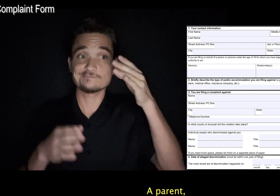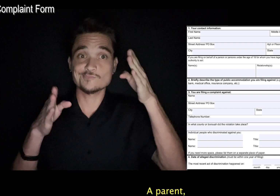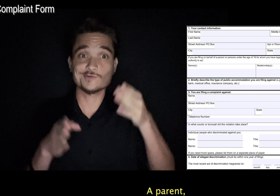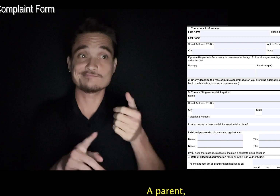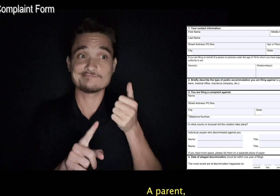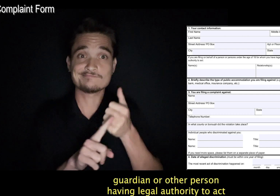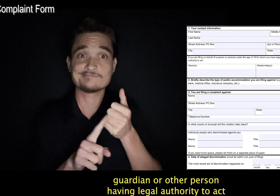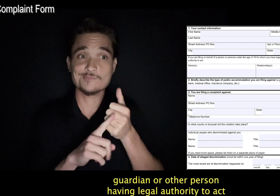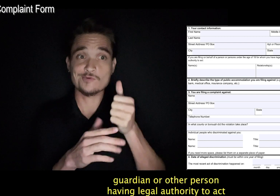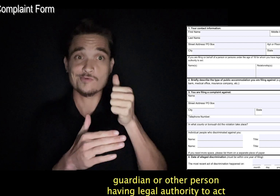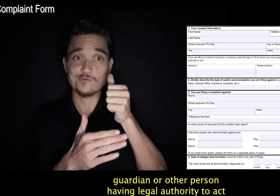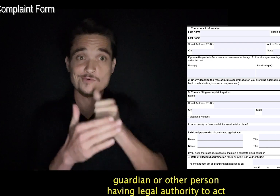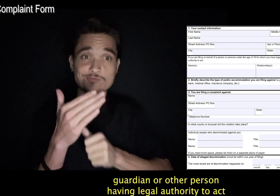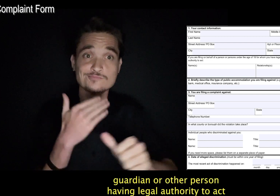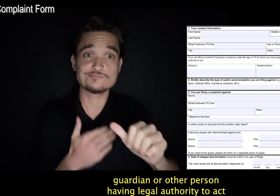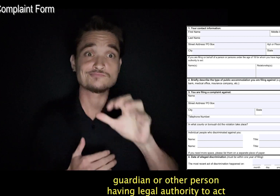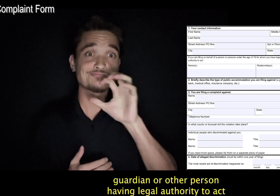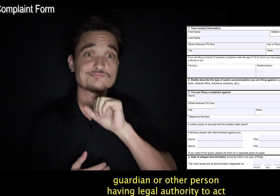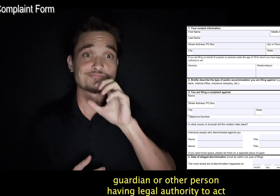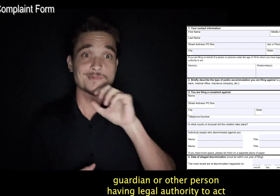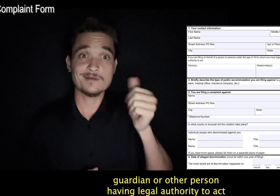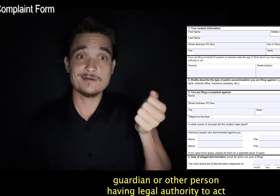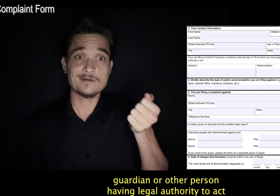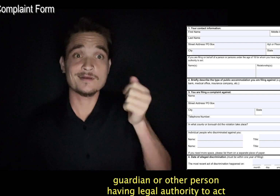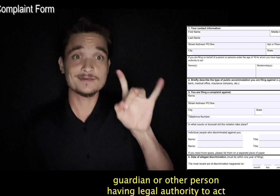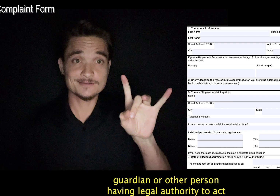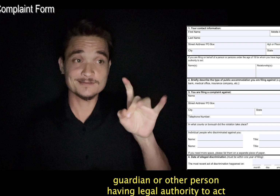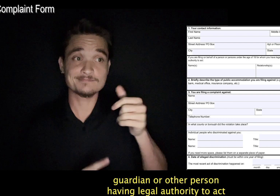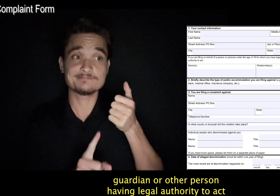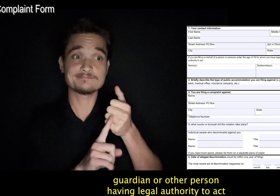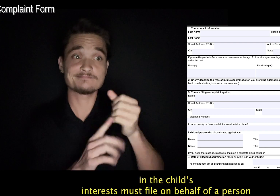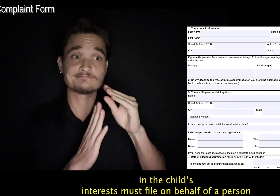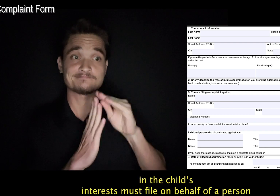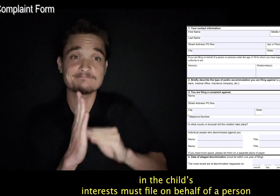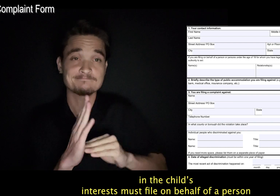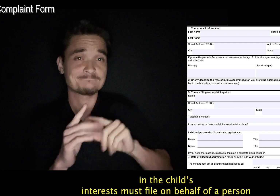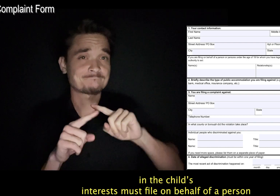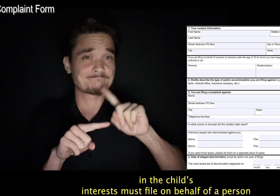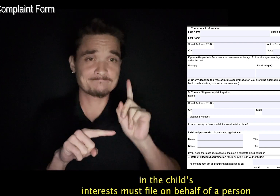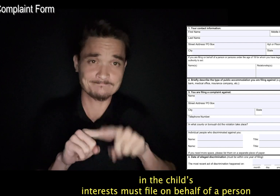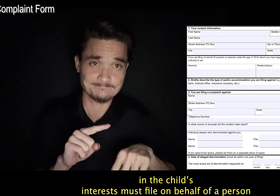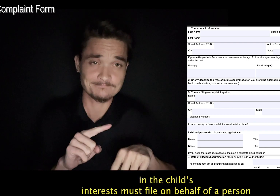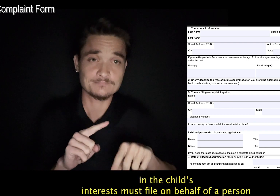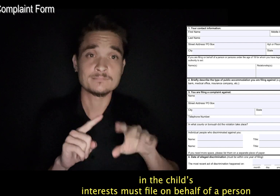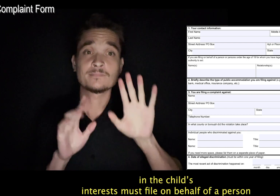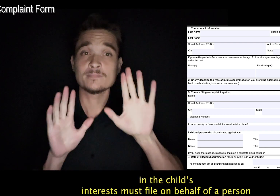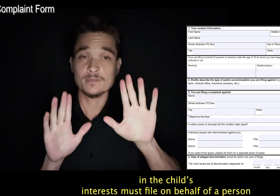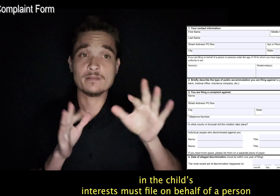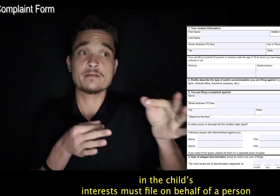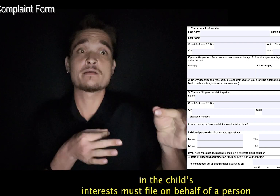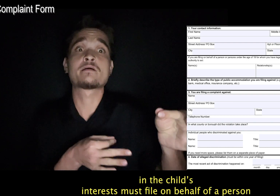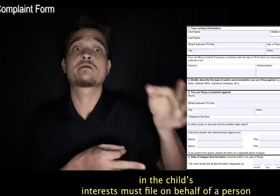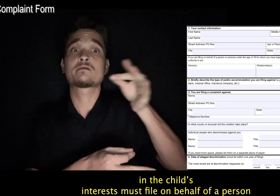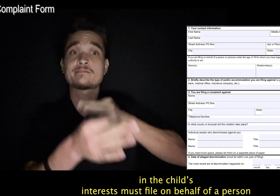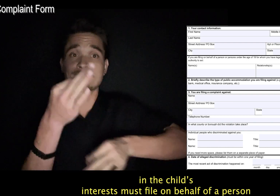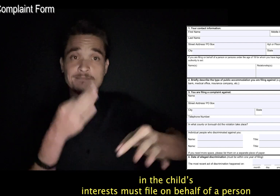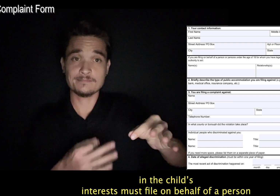A parent, guardian or other person having legal authority to act in the child’s interests must file on behalf of a person